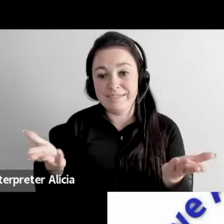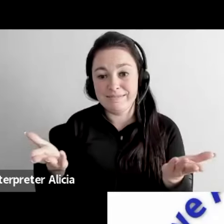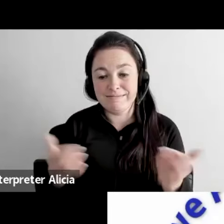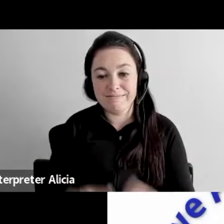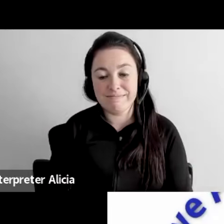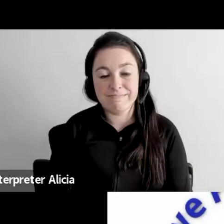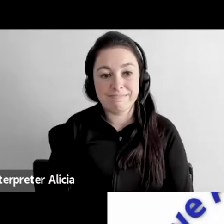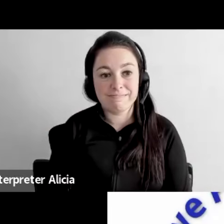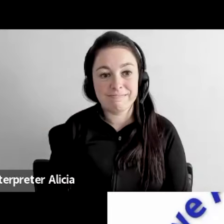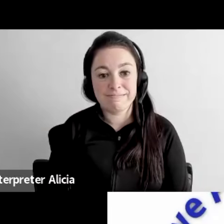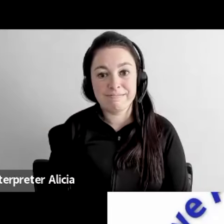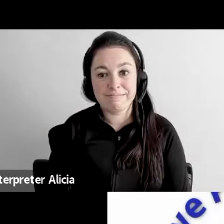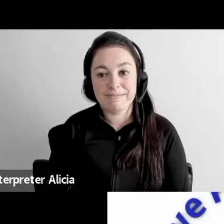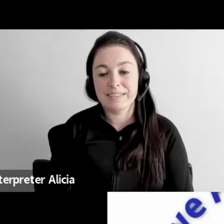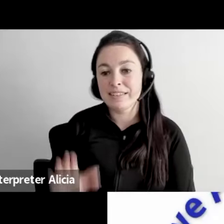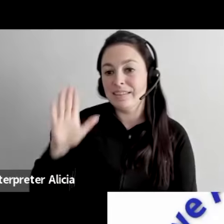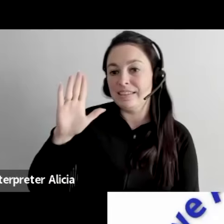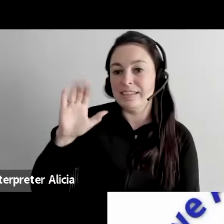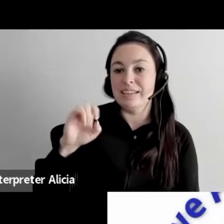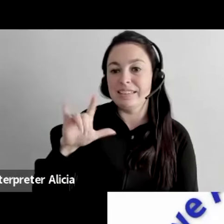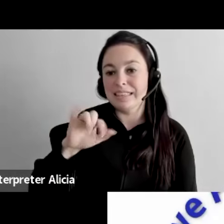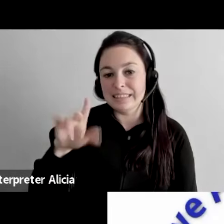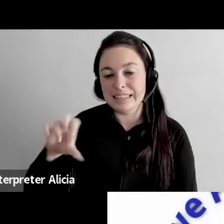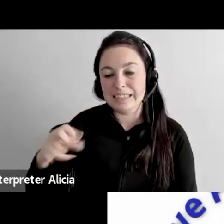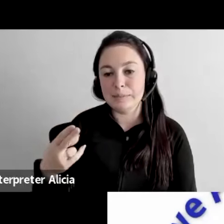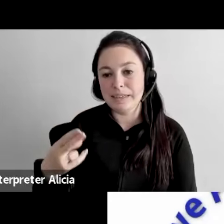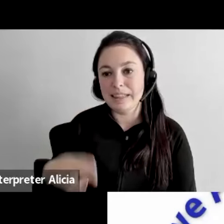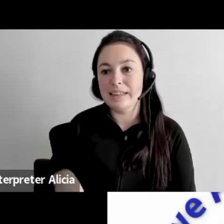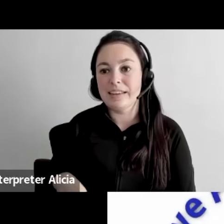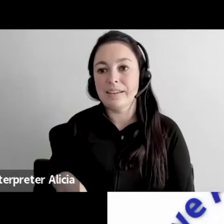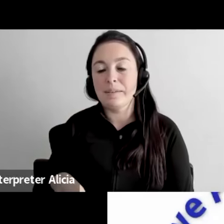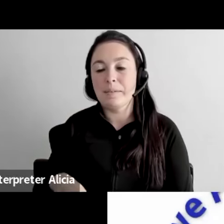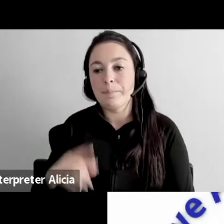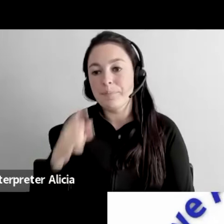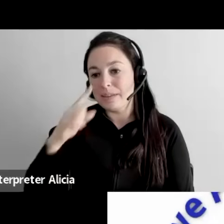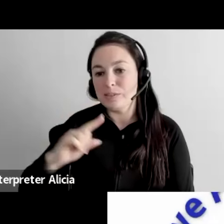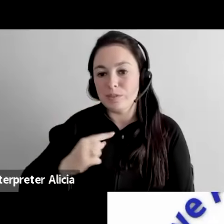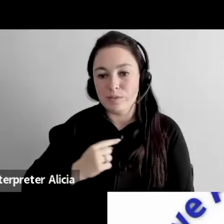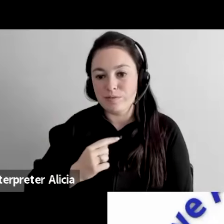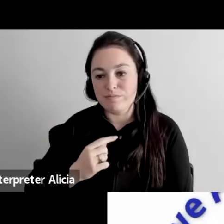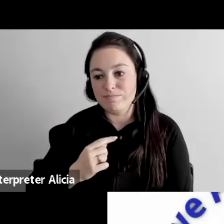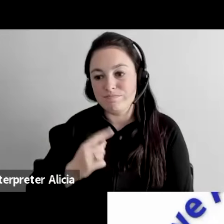This is Elizabeth. I think for me,